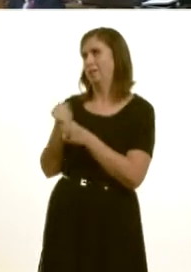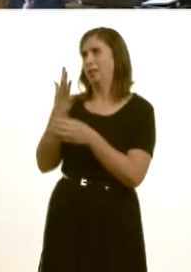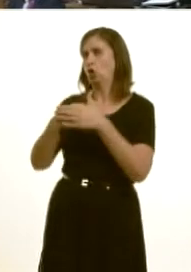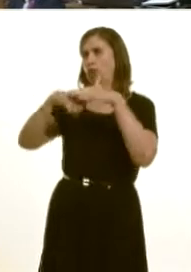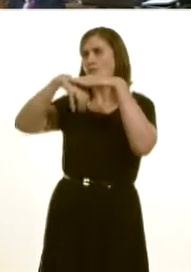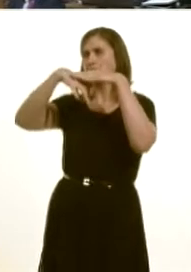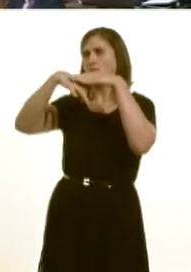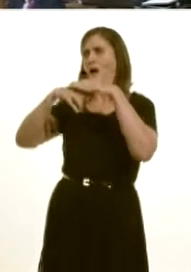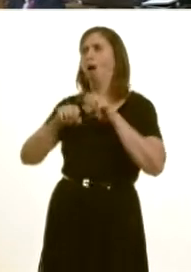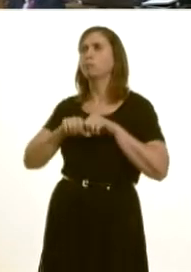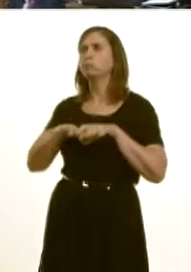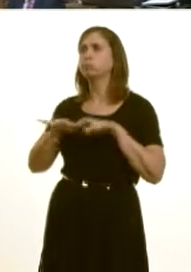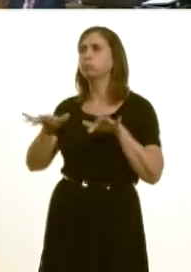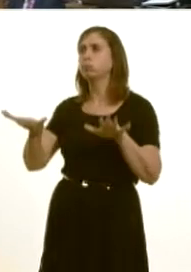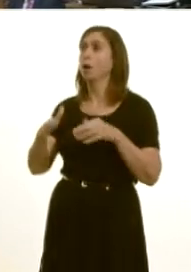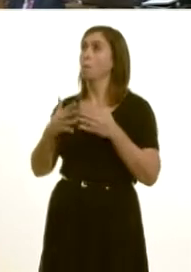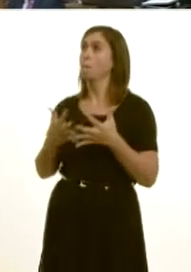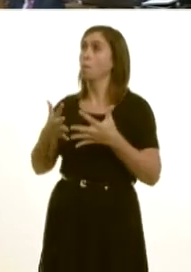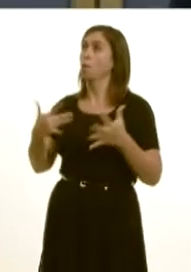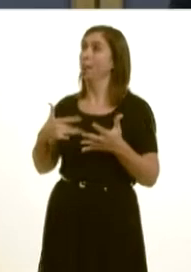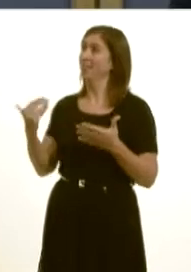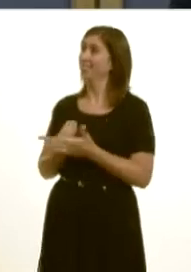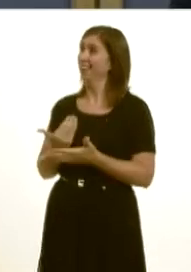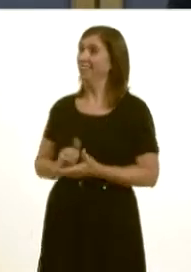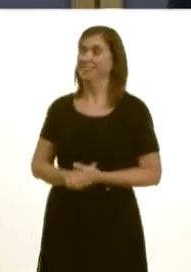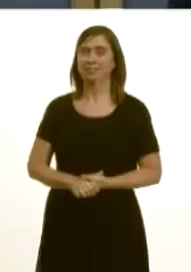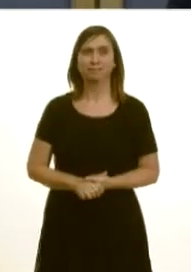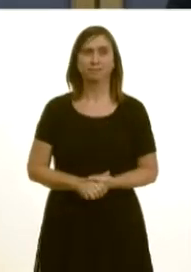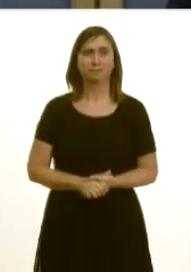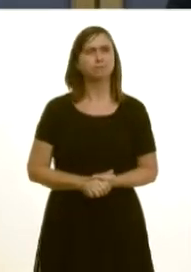are rolled out and even more lives saved. Mark Isherwood: I am sure that you would agree